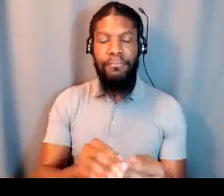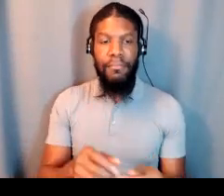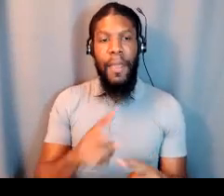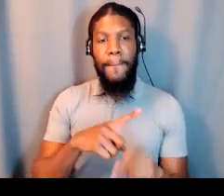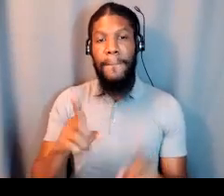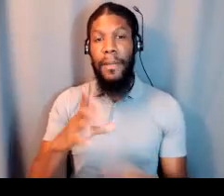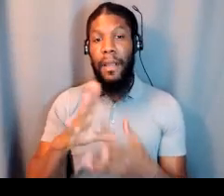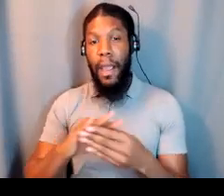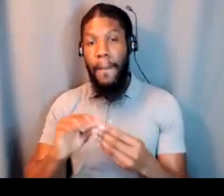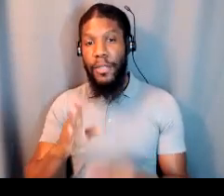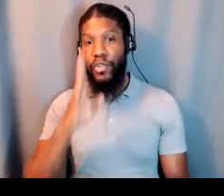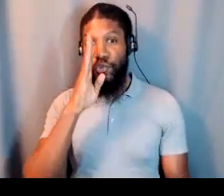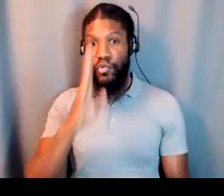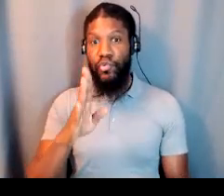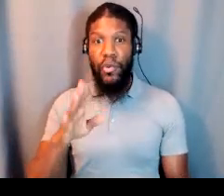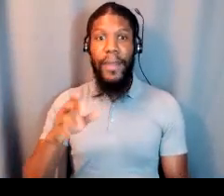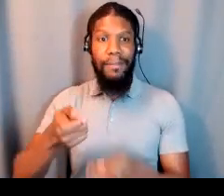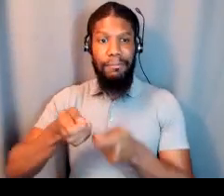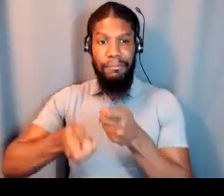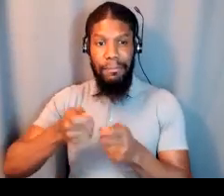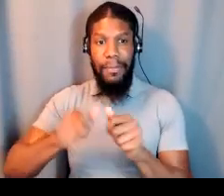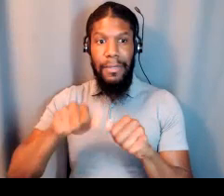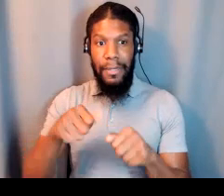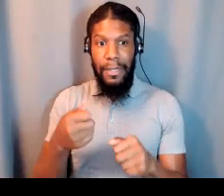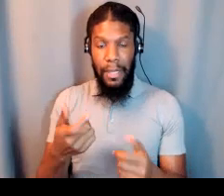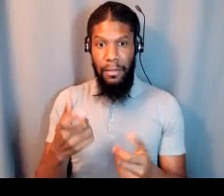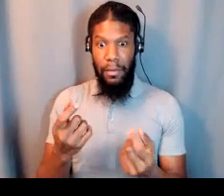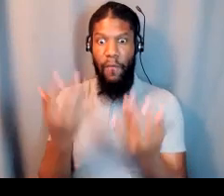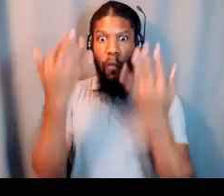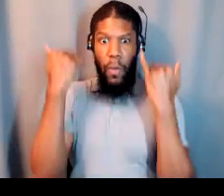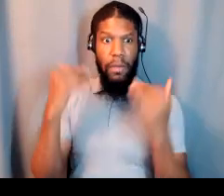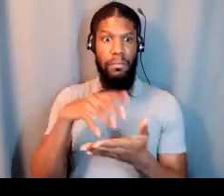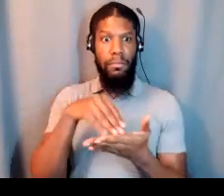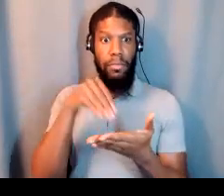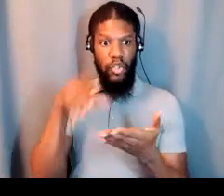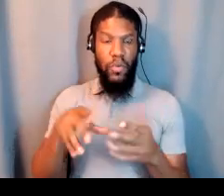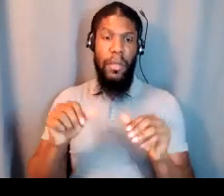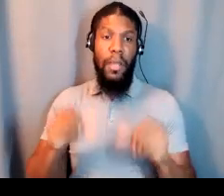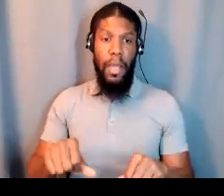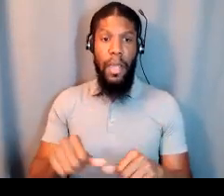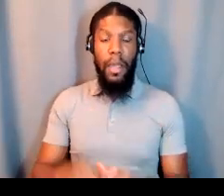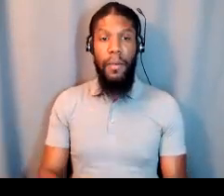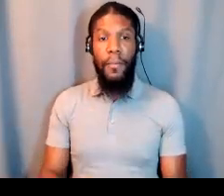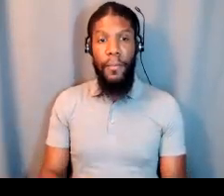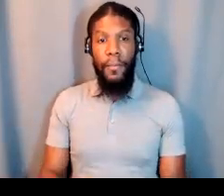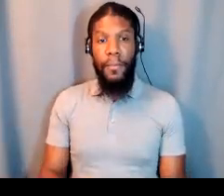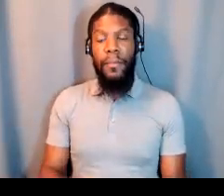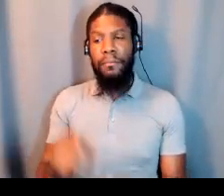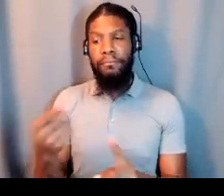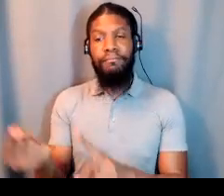can be really overwhelming to the students. So you want to make sure that so I'm leading this back to frequency of comments,